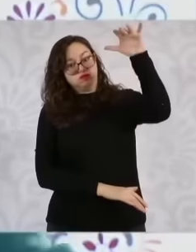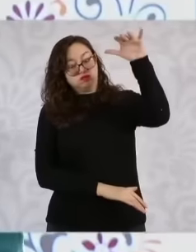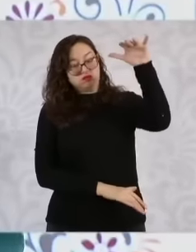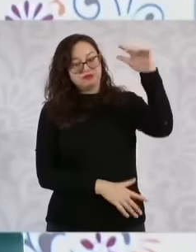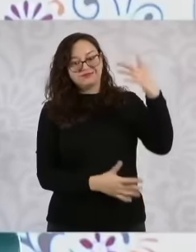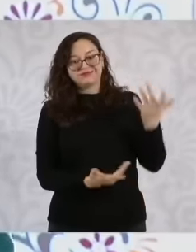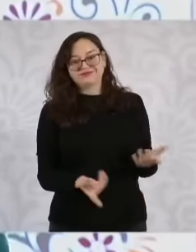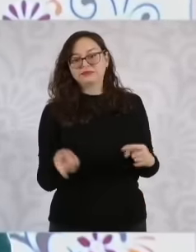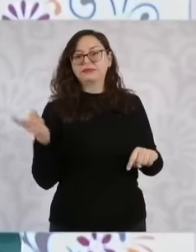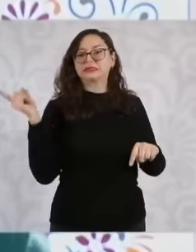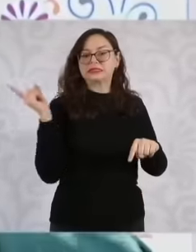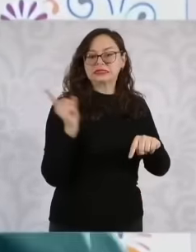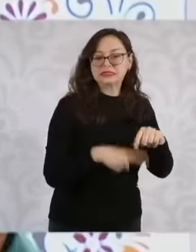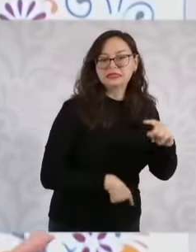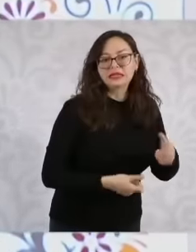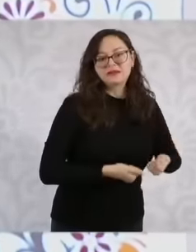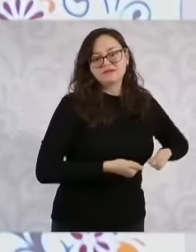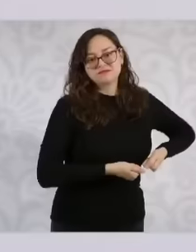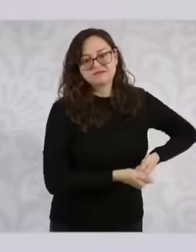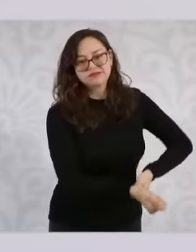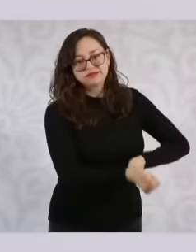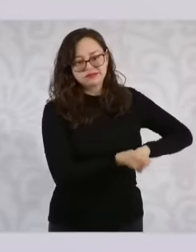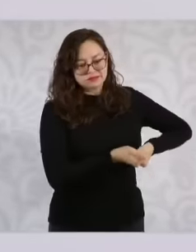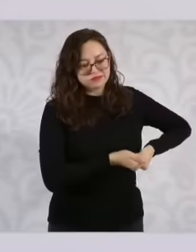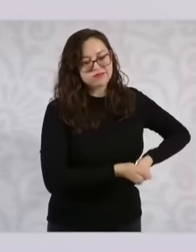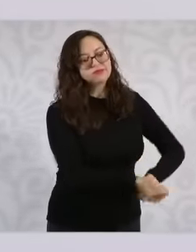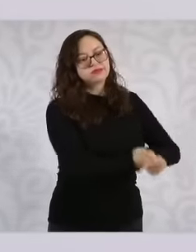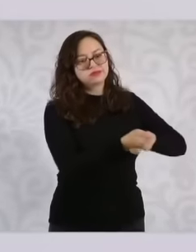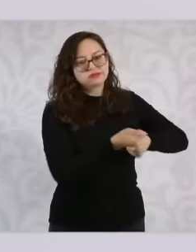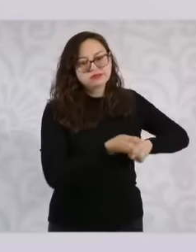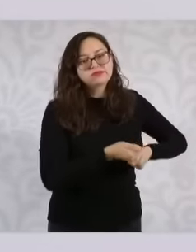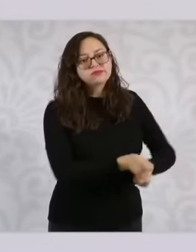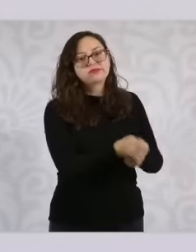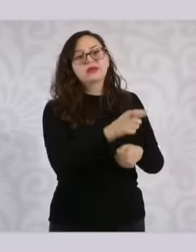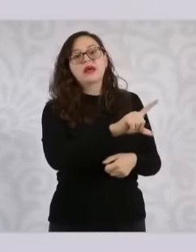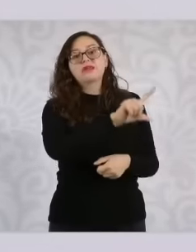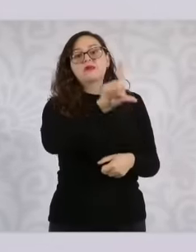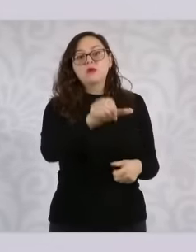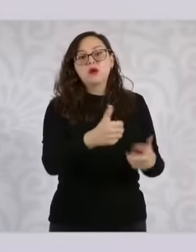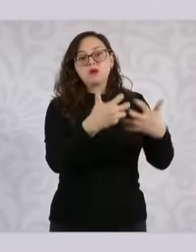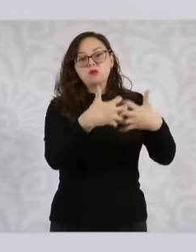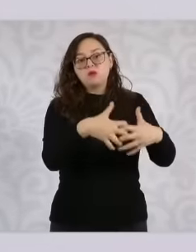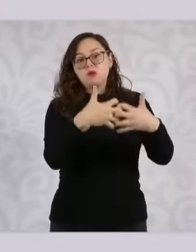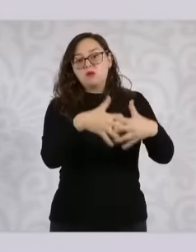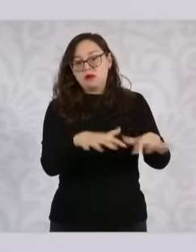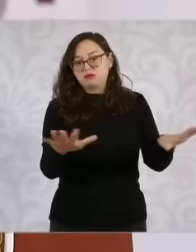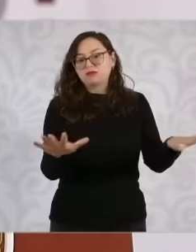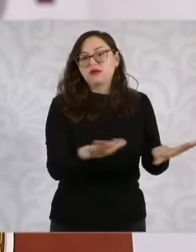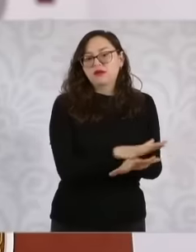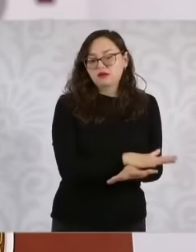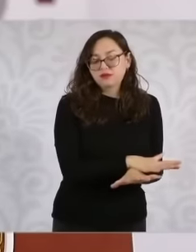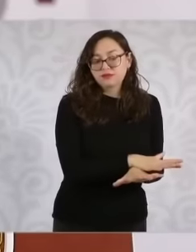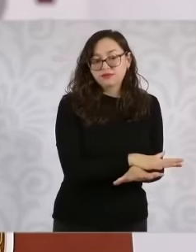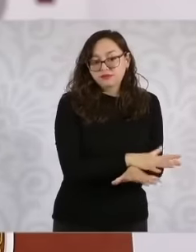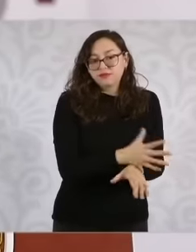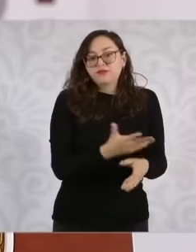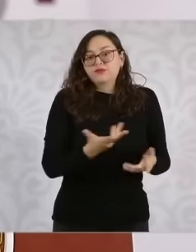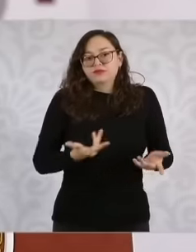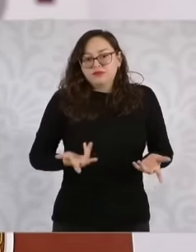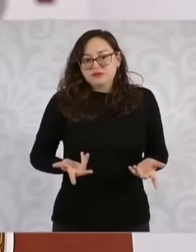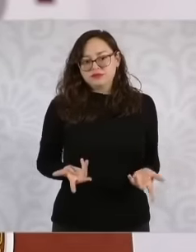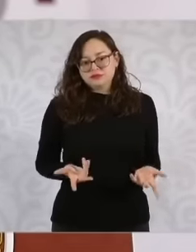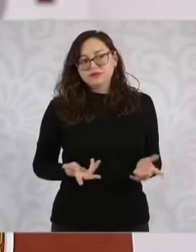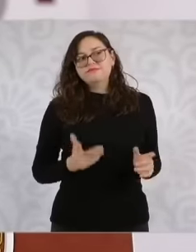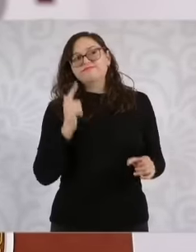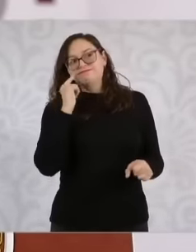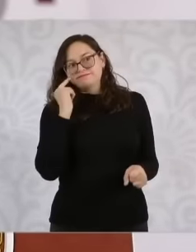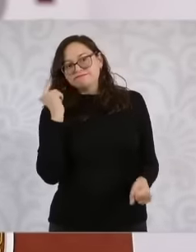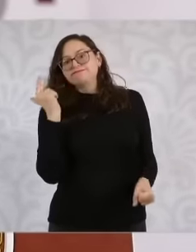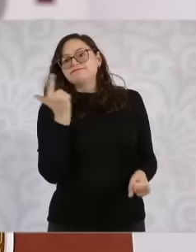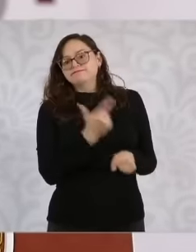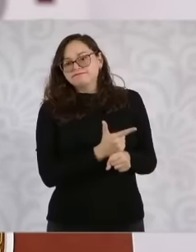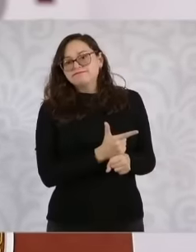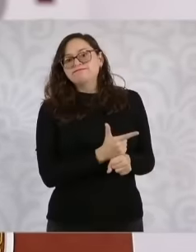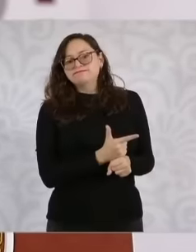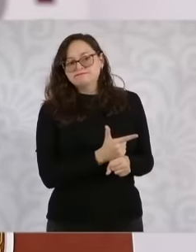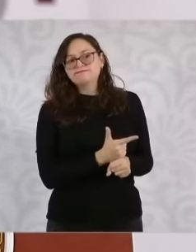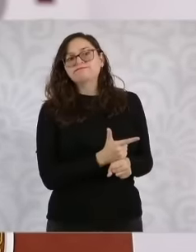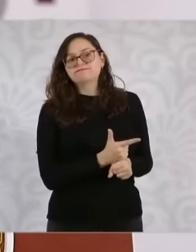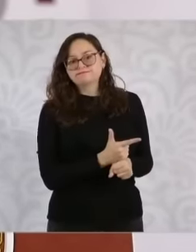all the sludge and then change the pumps in what do we want to do Well, from ent resolving the